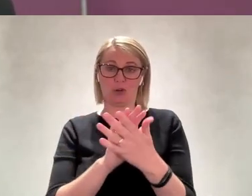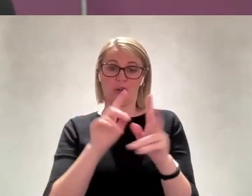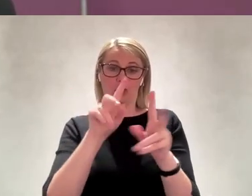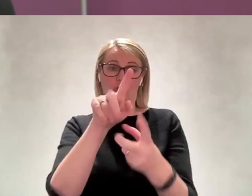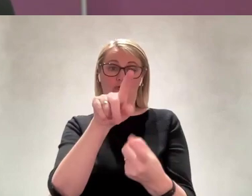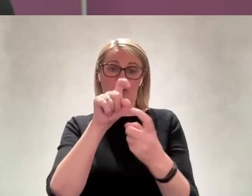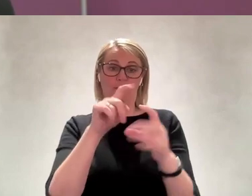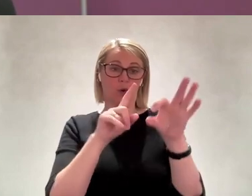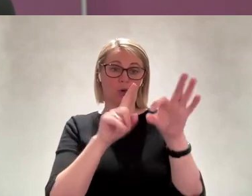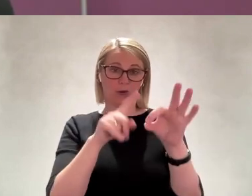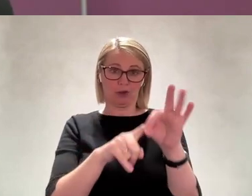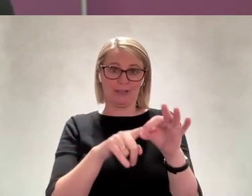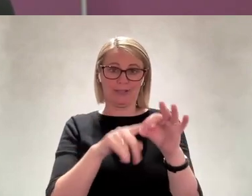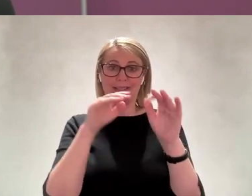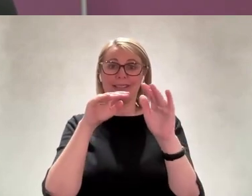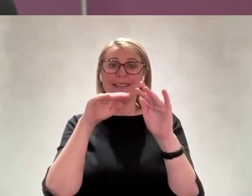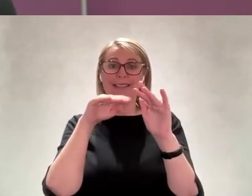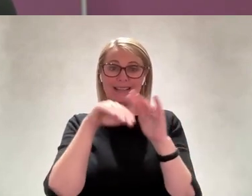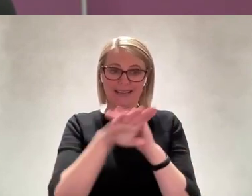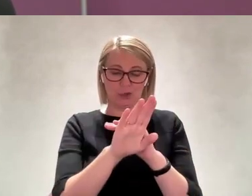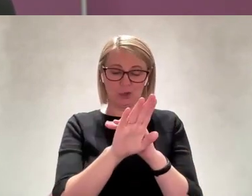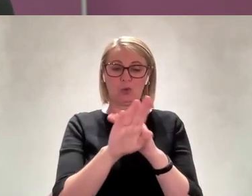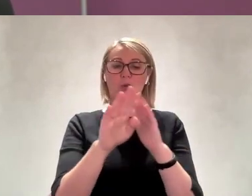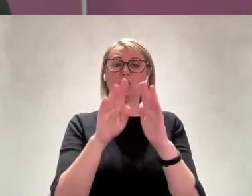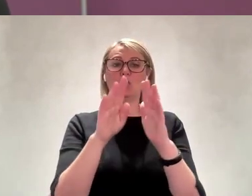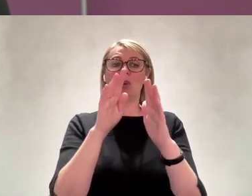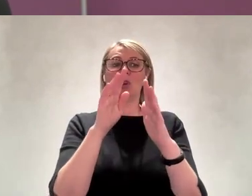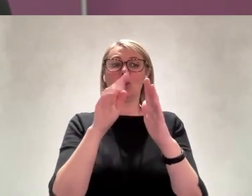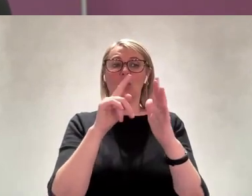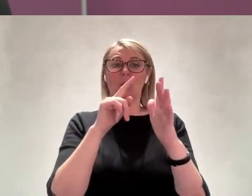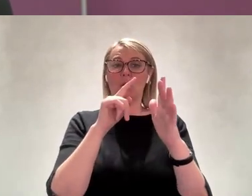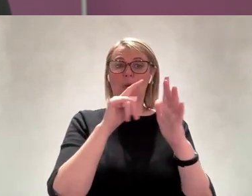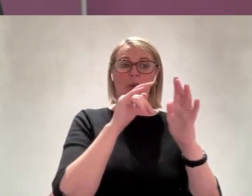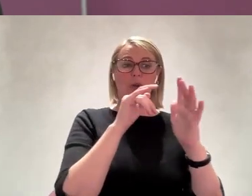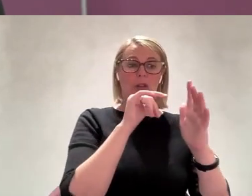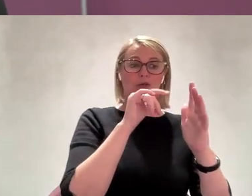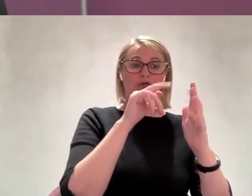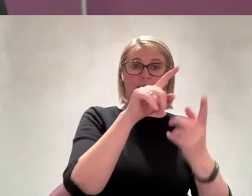recruitment questions into an AI engine before they actually have the actual recruitment interviews,